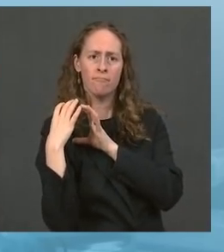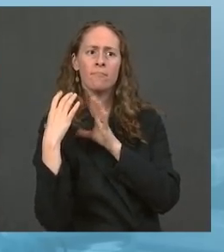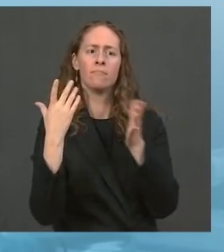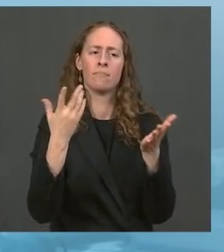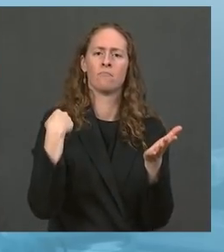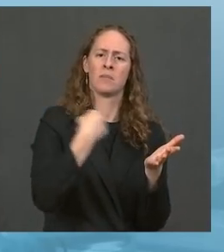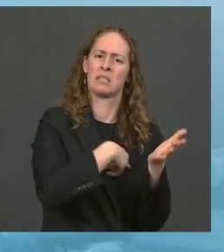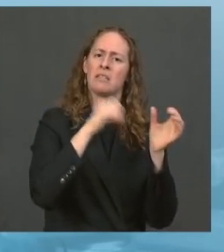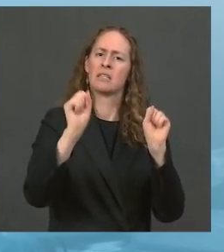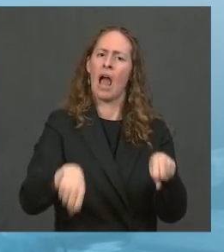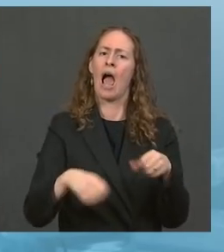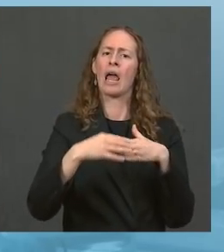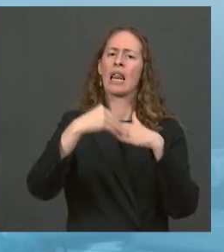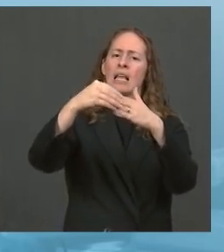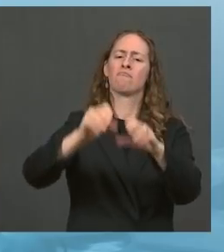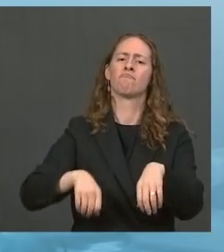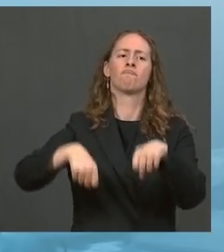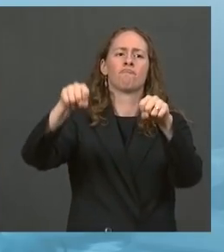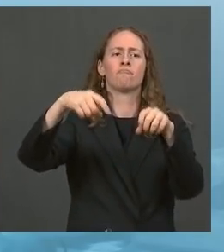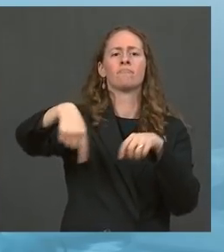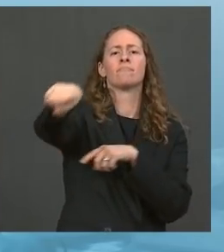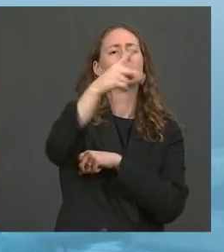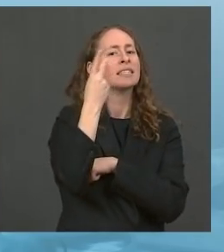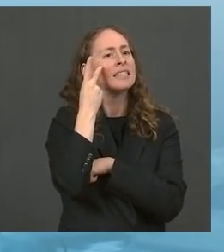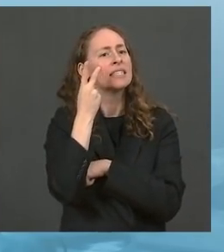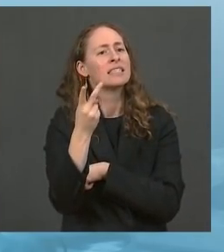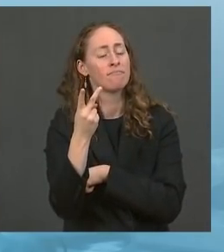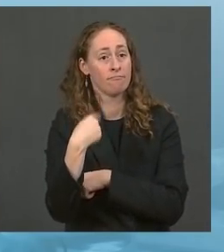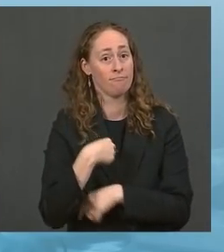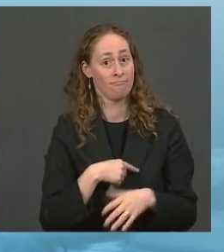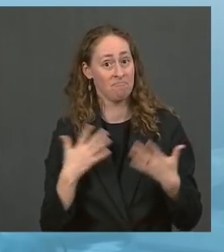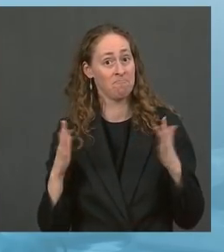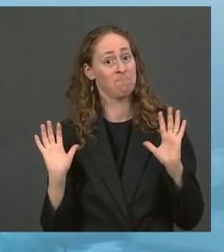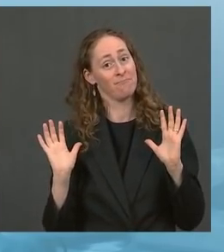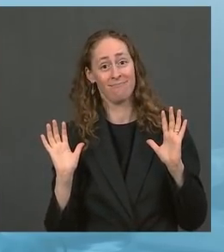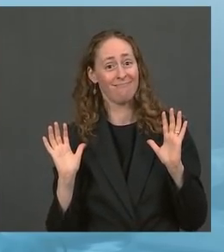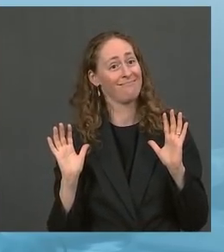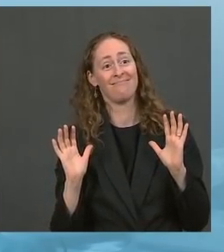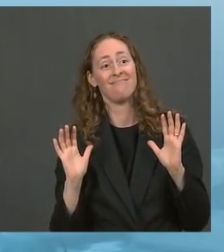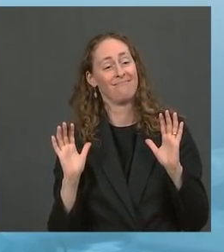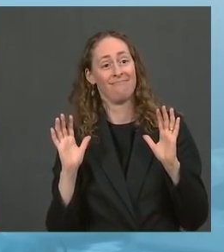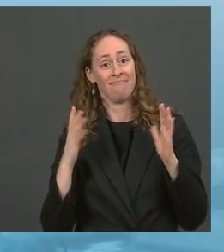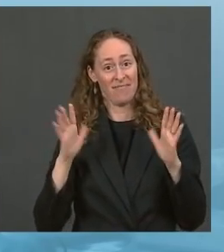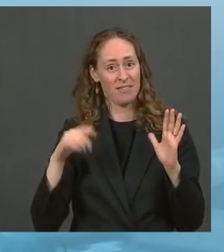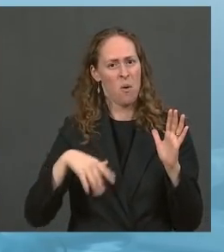And we're not going to stop. But the only way to get this done is for everyone,